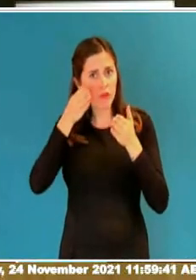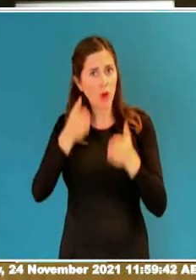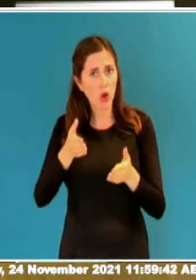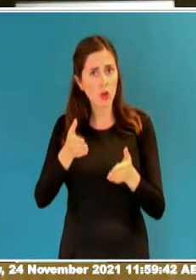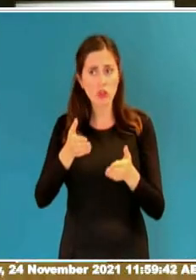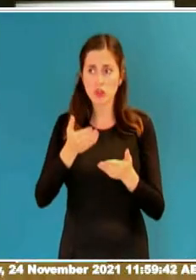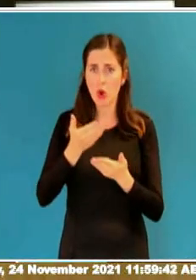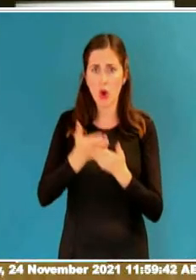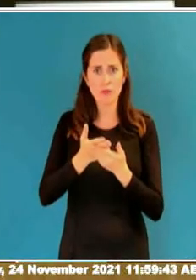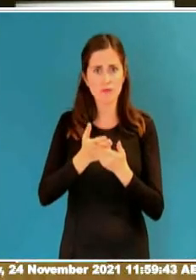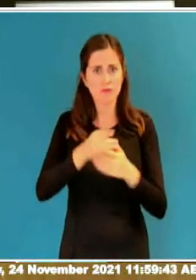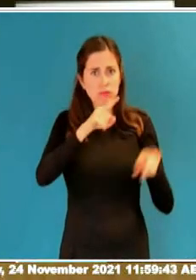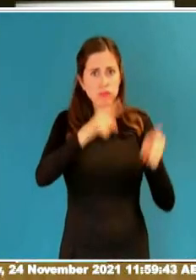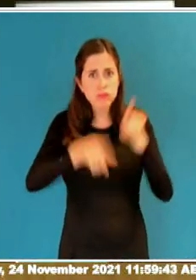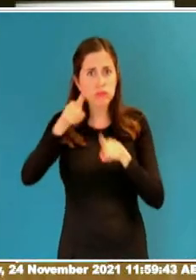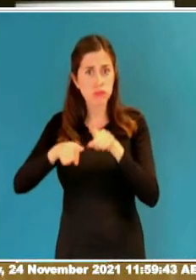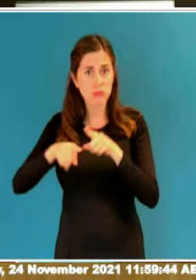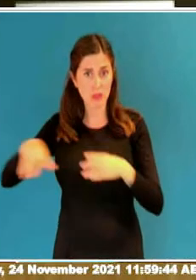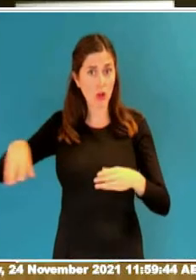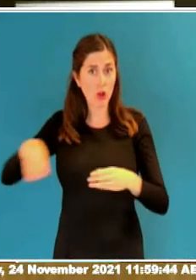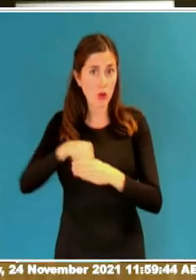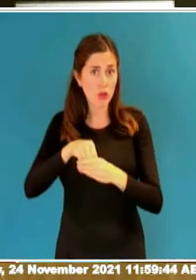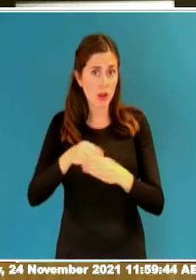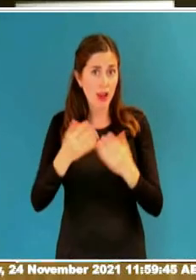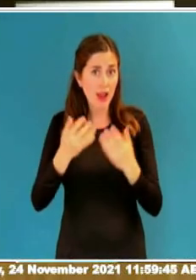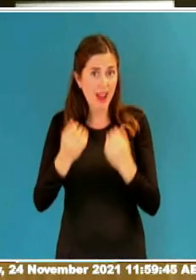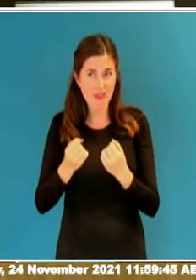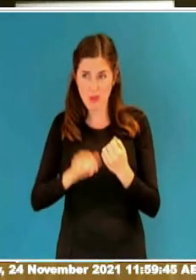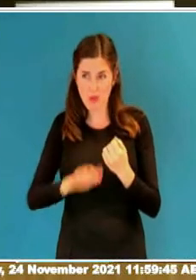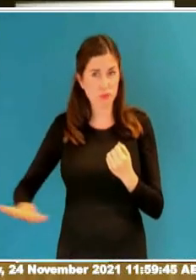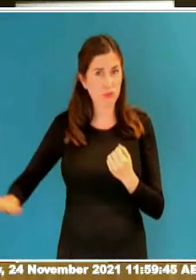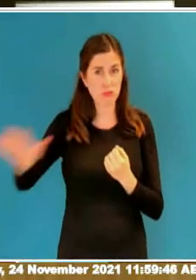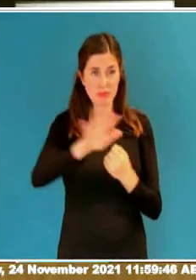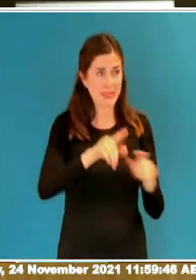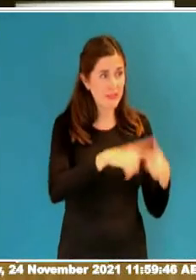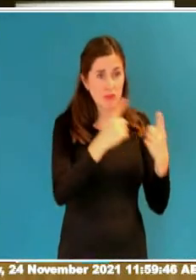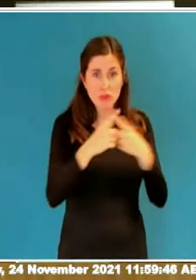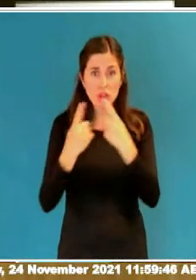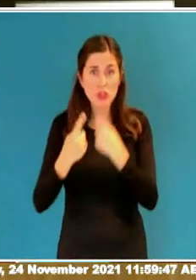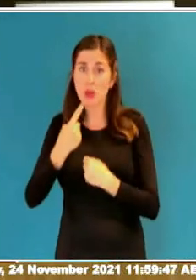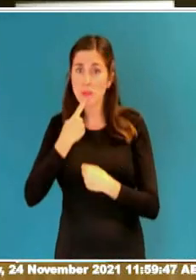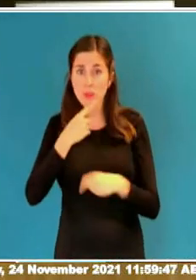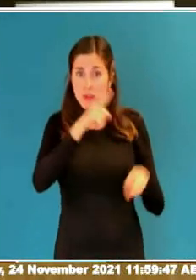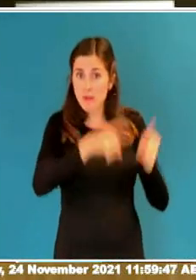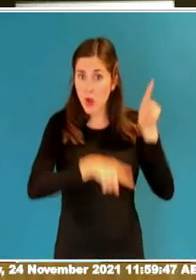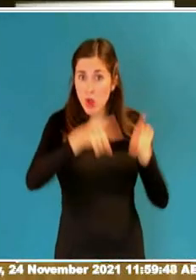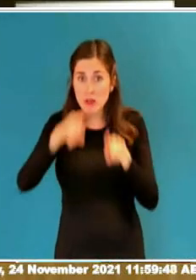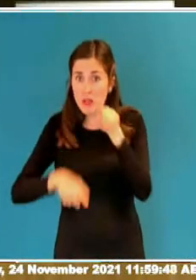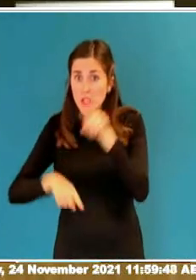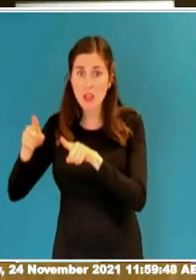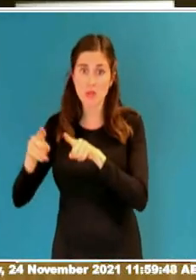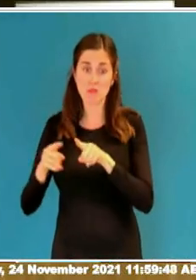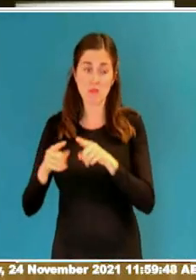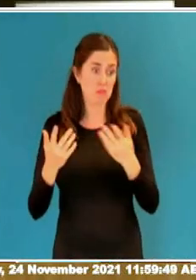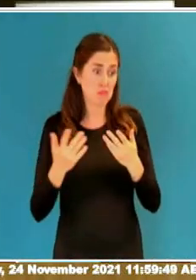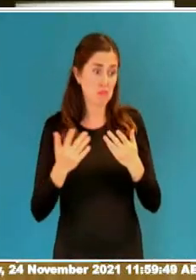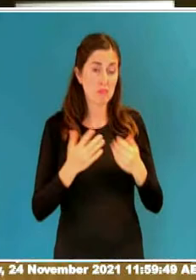on diversity and inclusion across all forms of diversity, diversity groups over a number